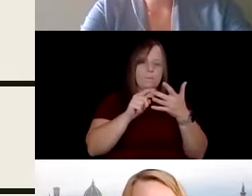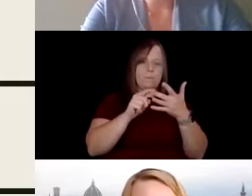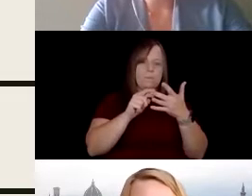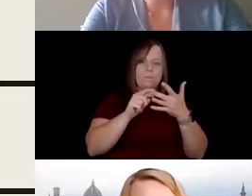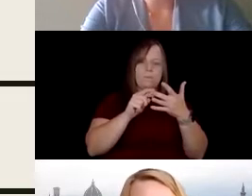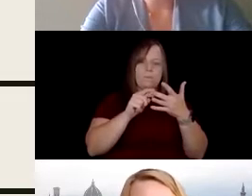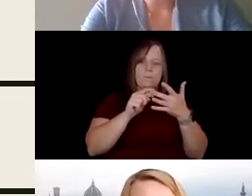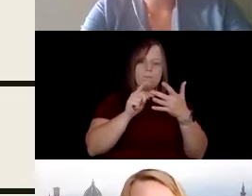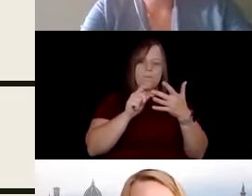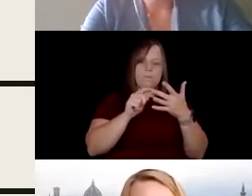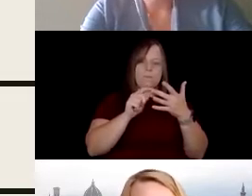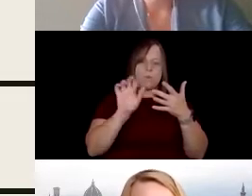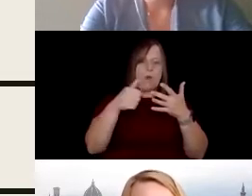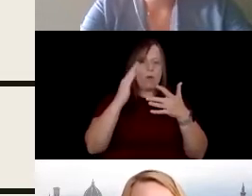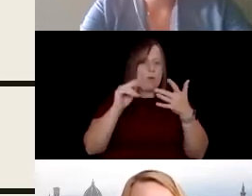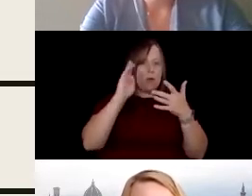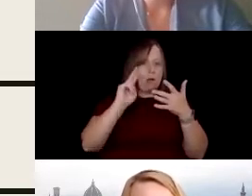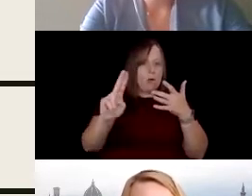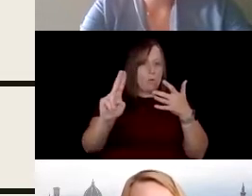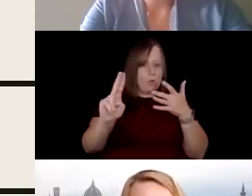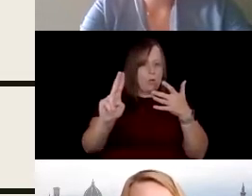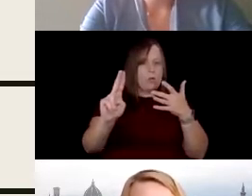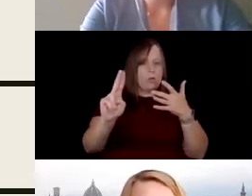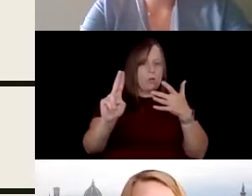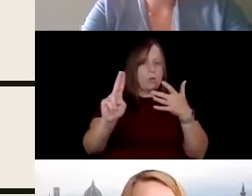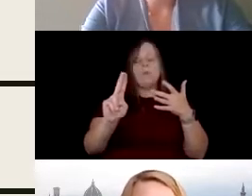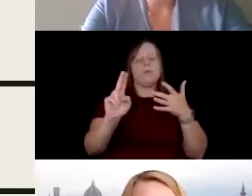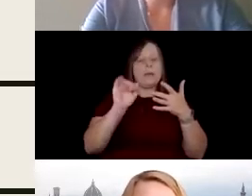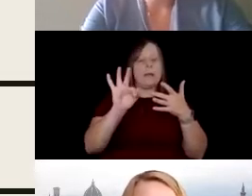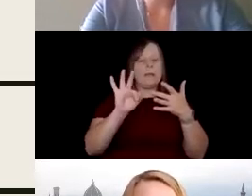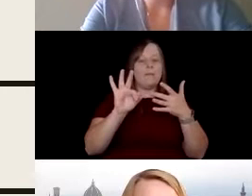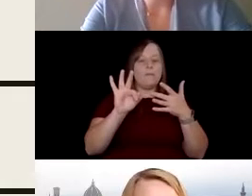And then below that, we have other than honorable. And that's if you have kind of more serious patterns